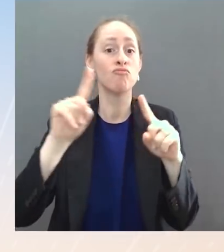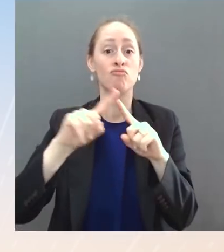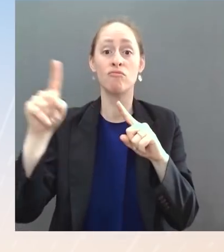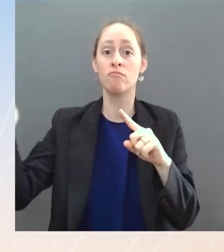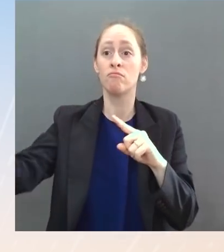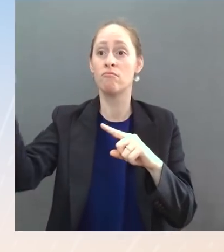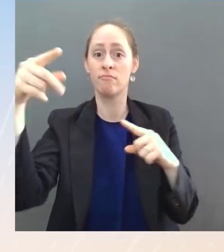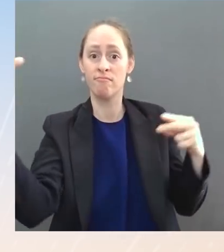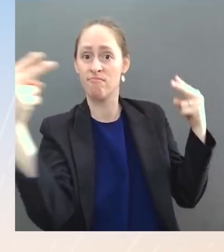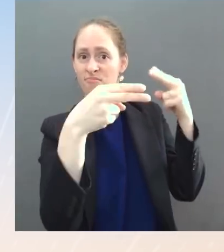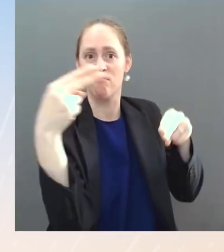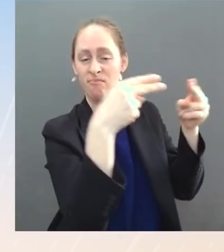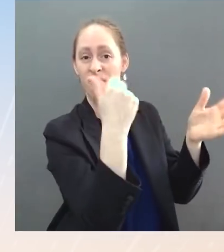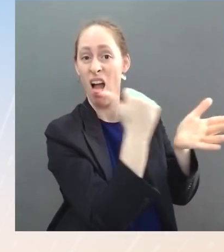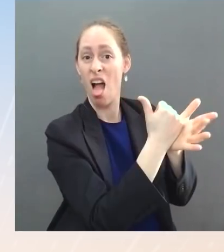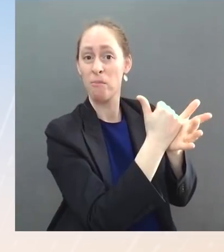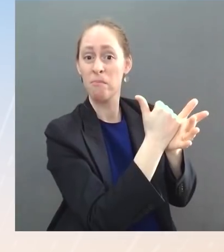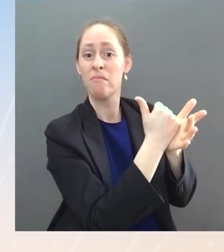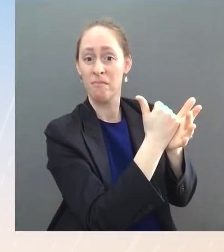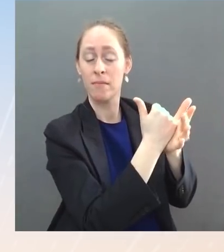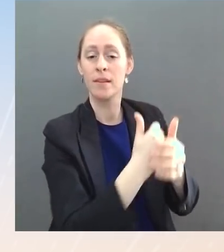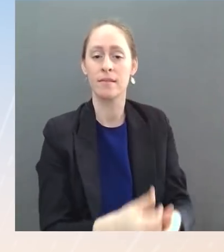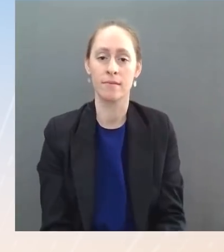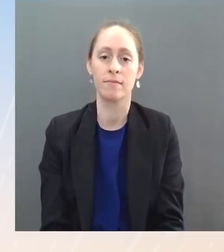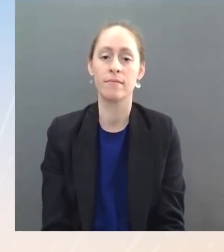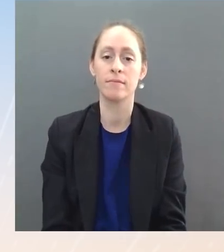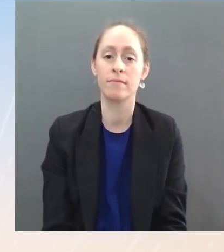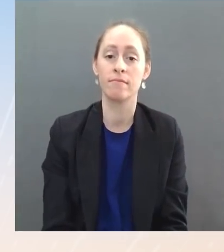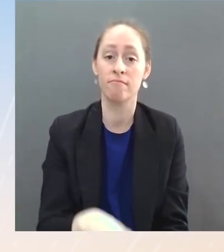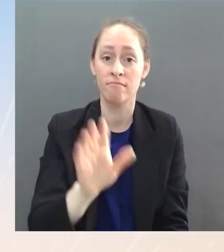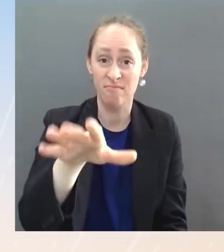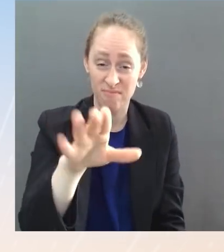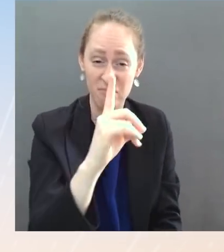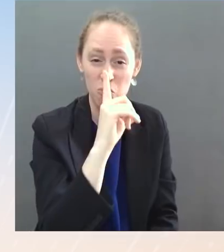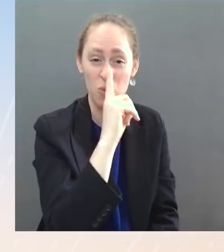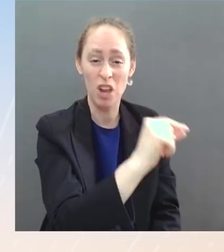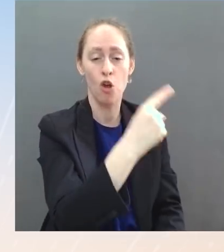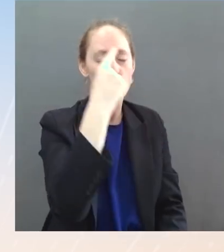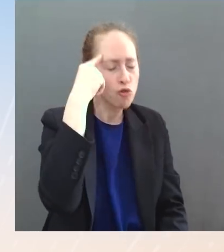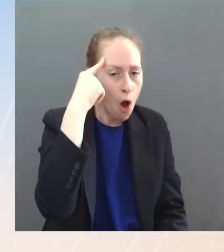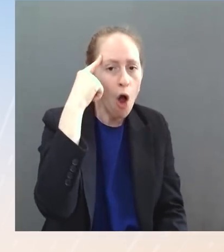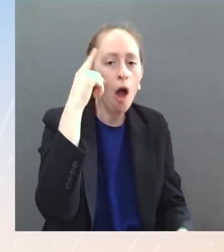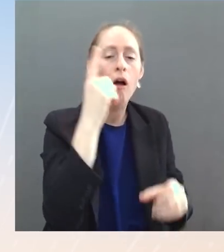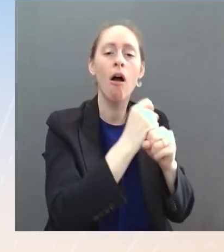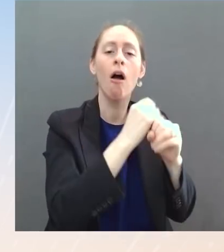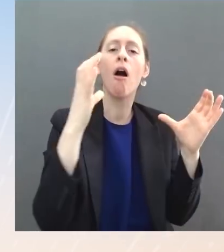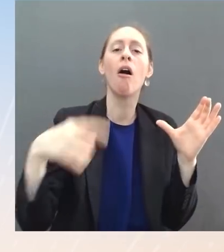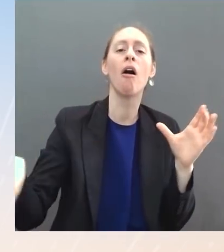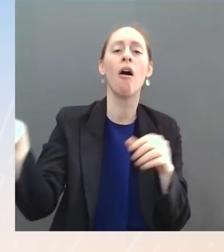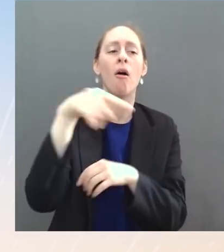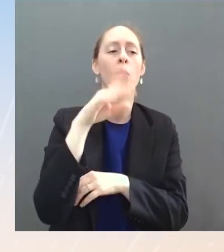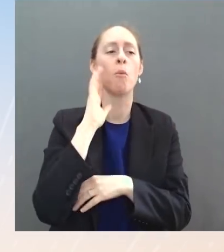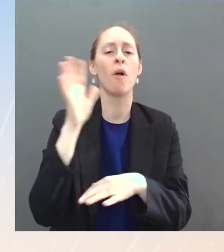hold together in support of Ukraine. Russia was surprised that President Biden and the United States were so effective